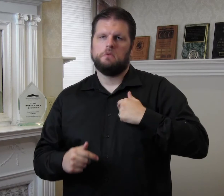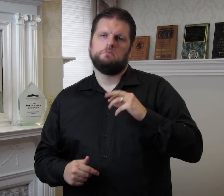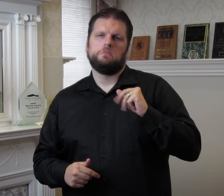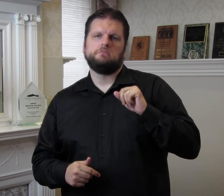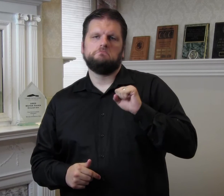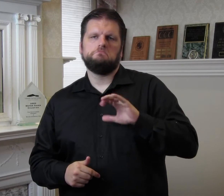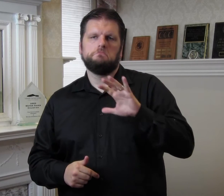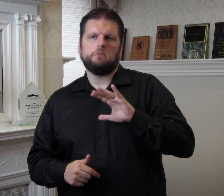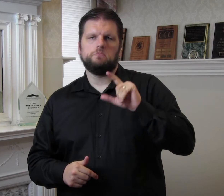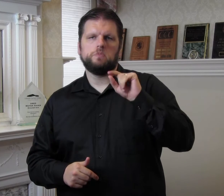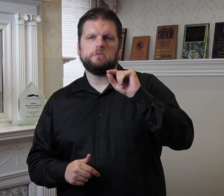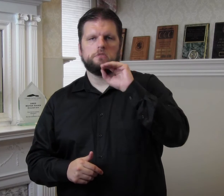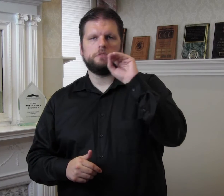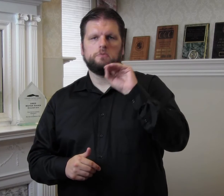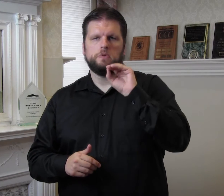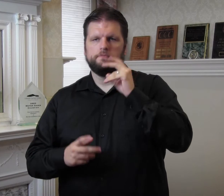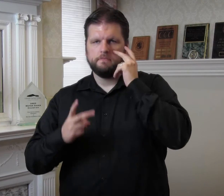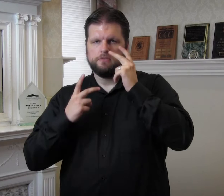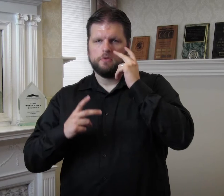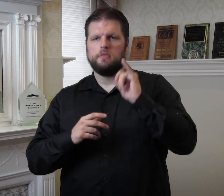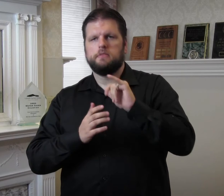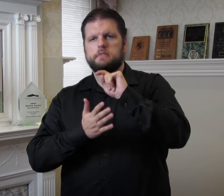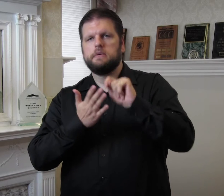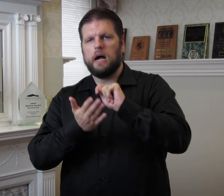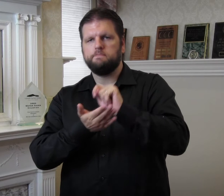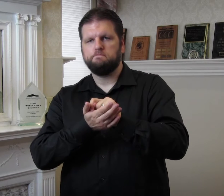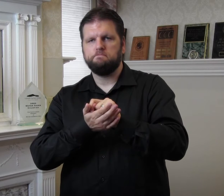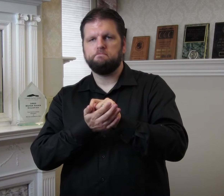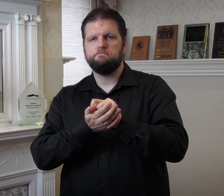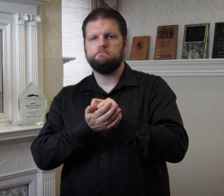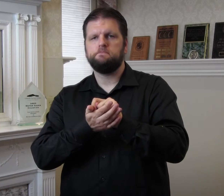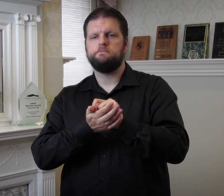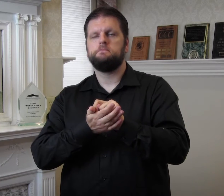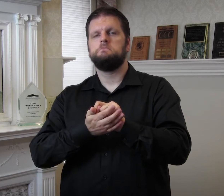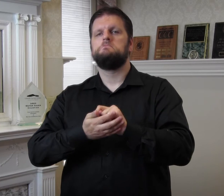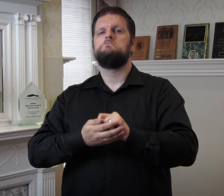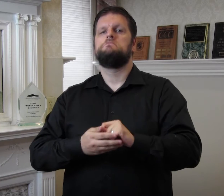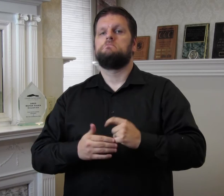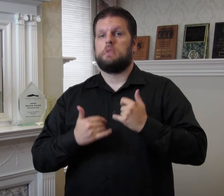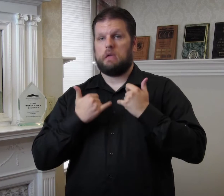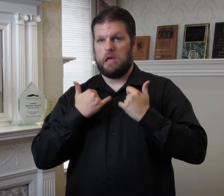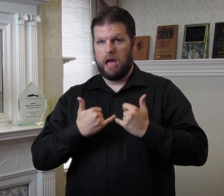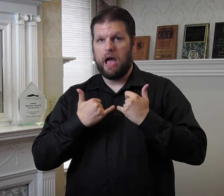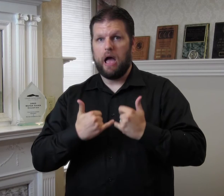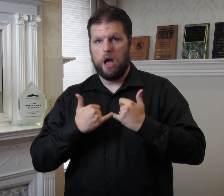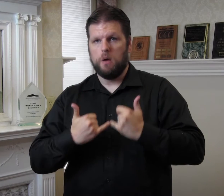which meant, that my visual field was less than 20 degrees.